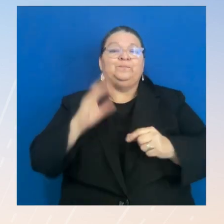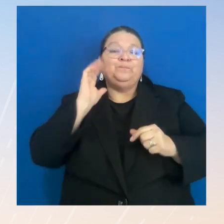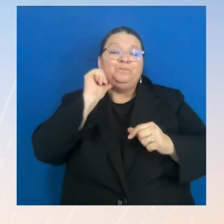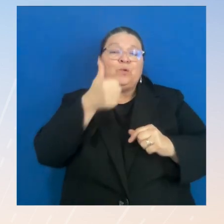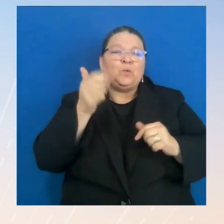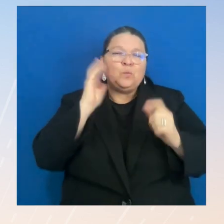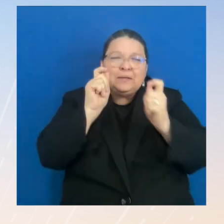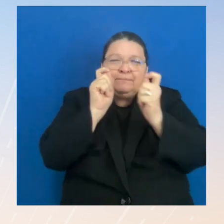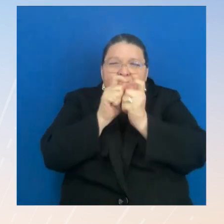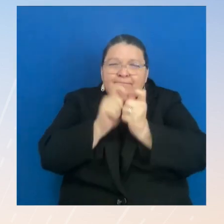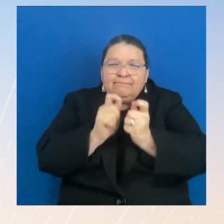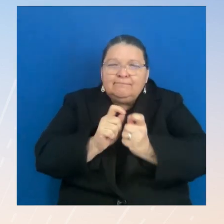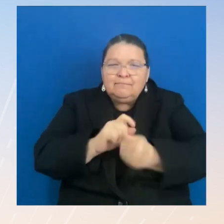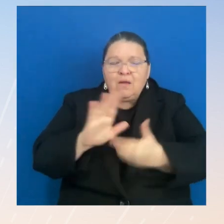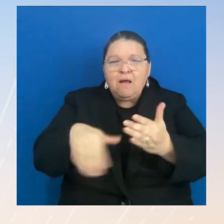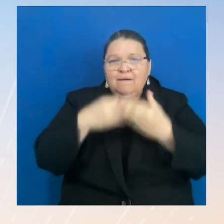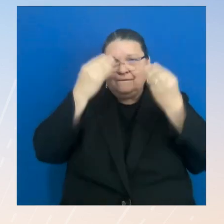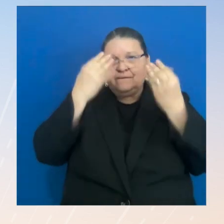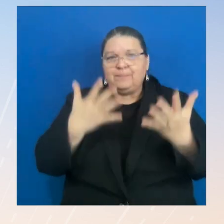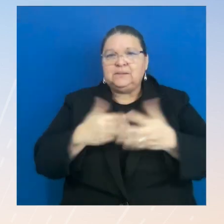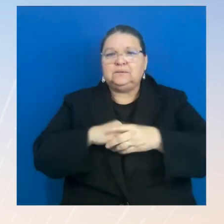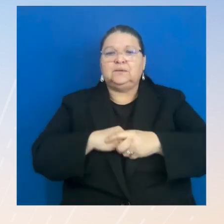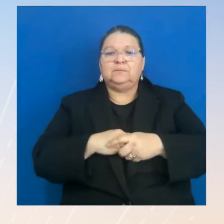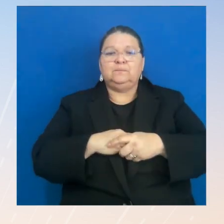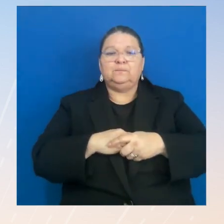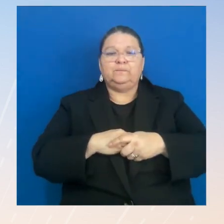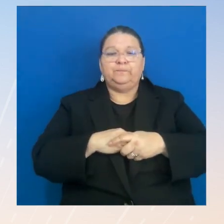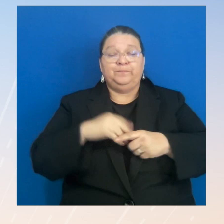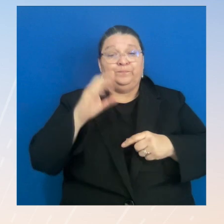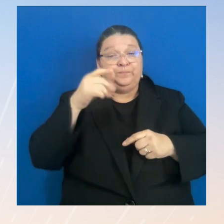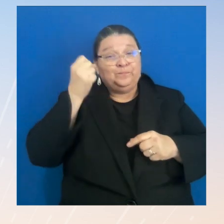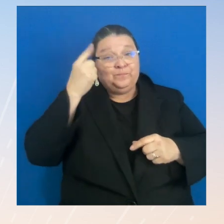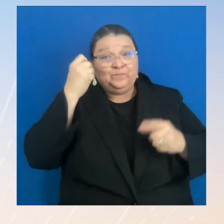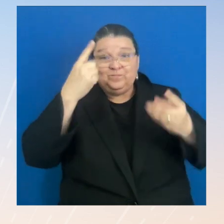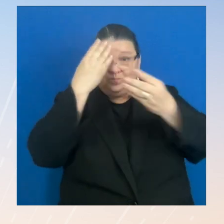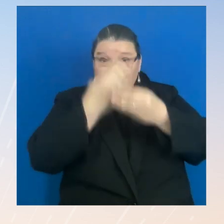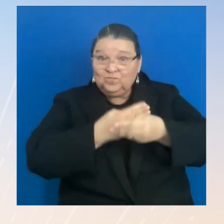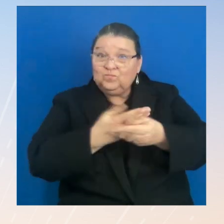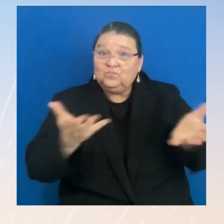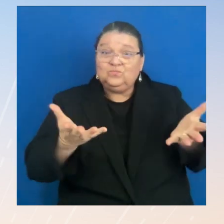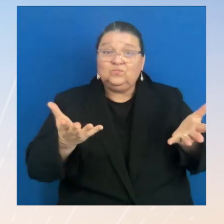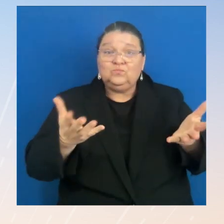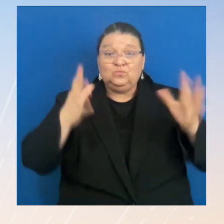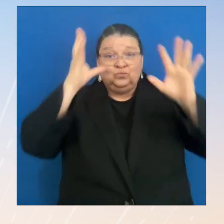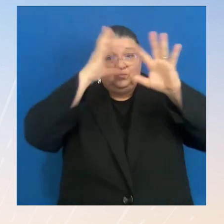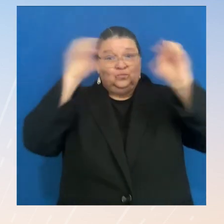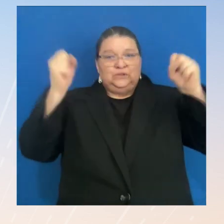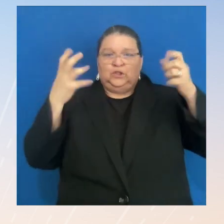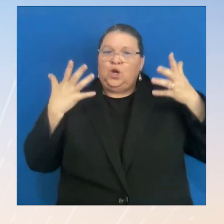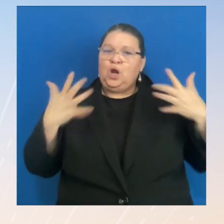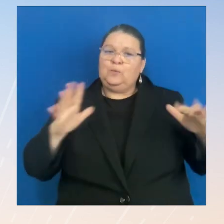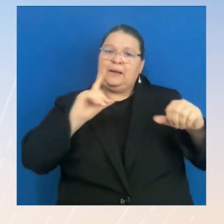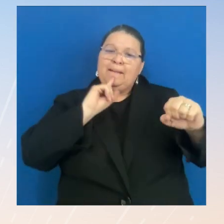But just to -- even up to date now, since taking office, the President has committed $1.2 billion in security assistance to Ukraine,